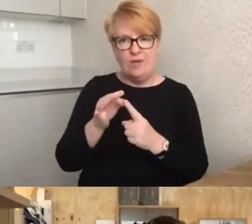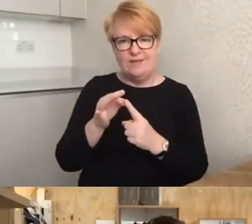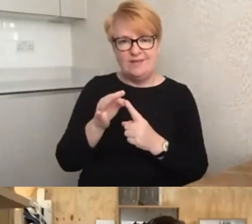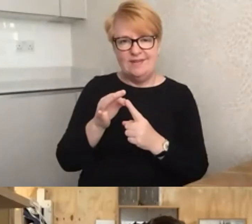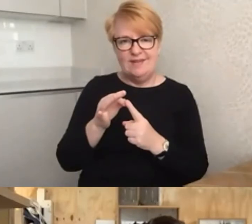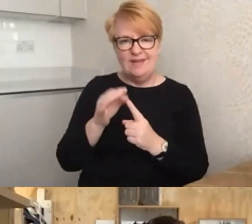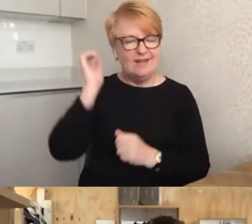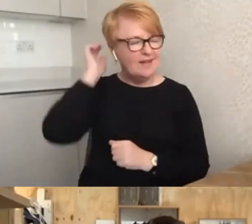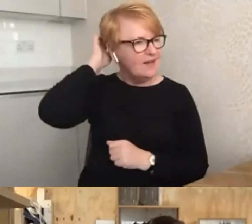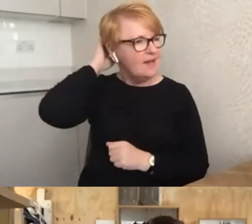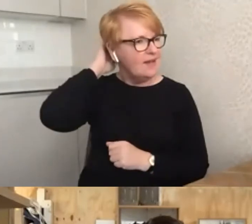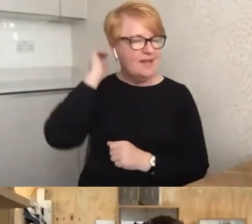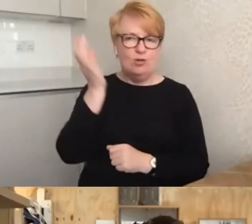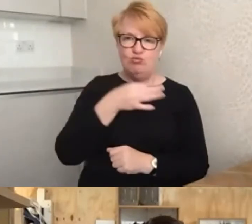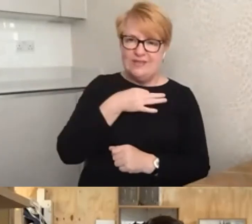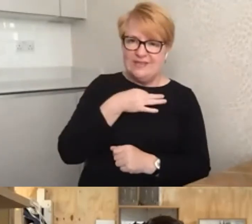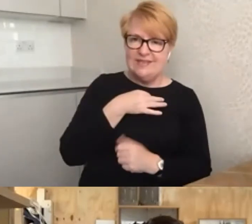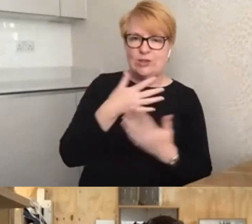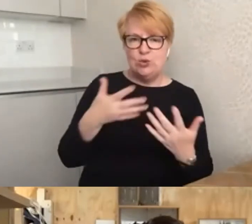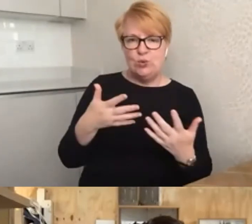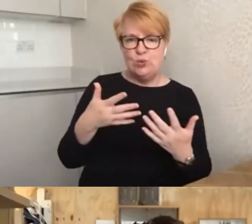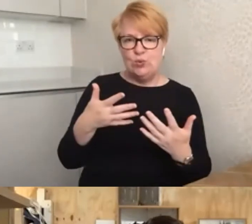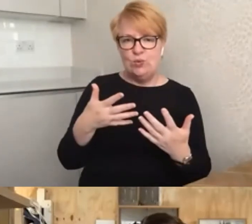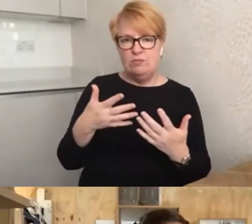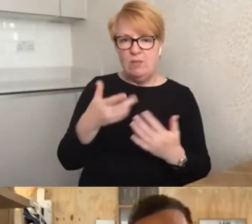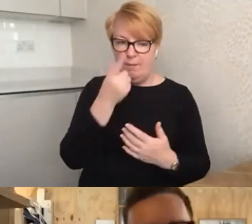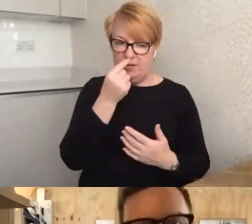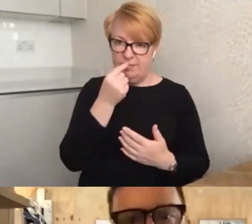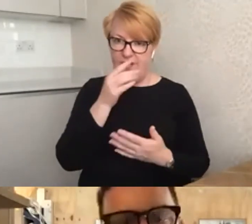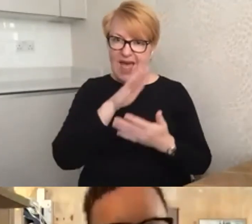thinking that there is risk for things like exploitation in how artists are commissioned,